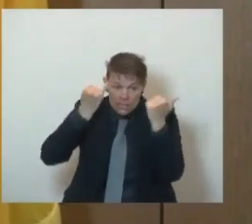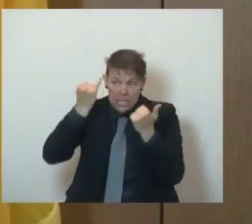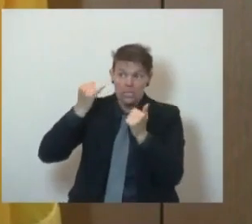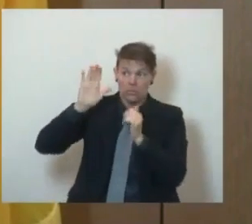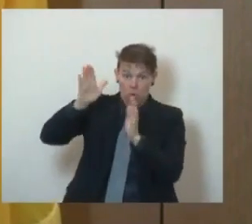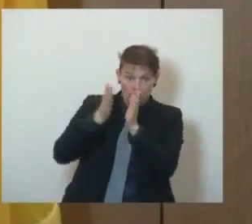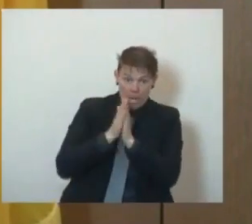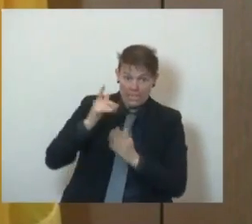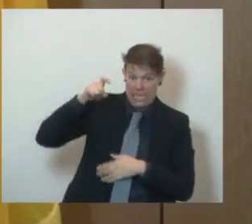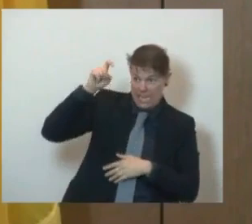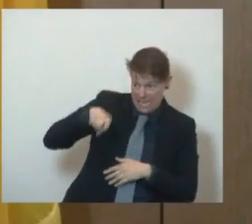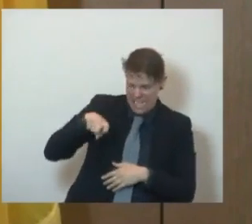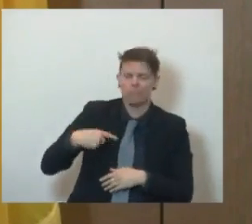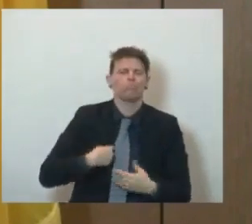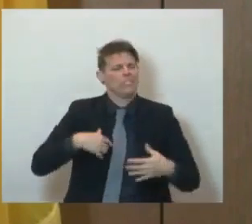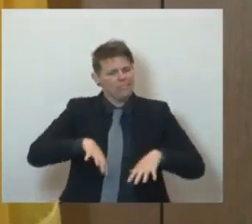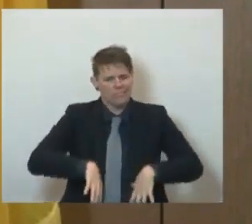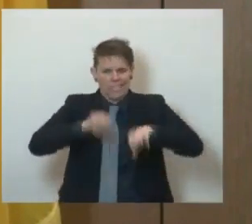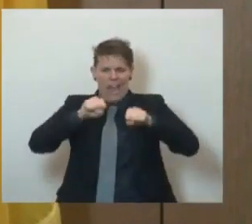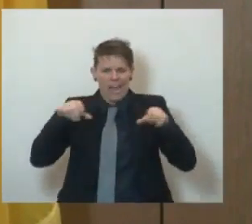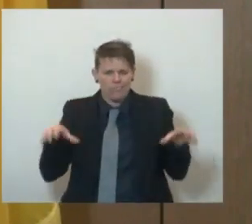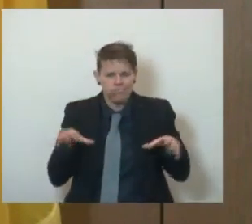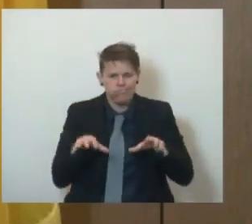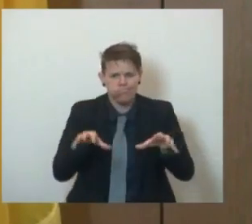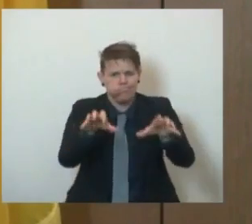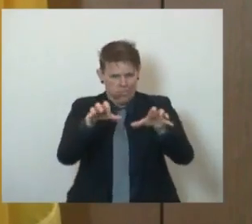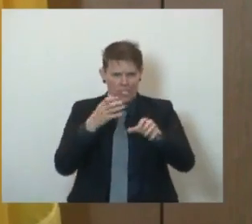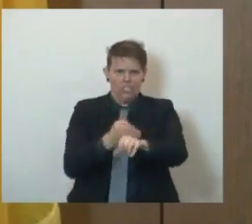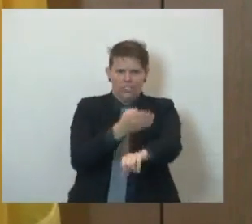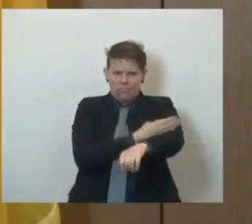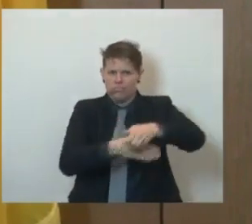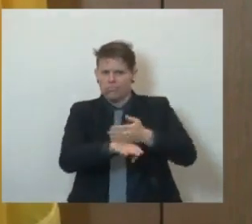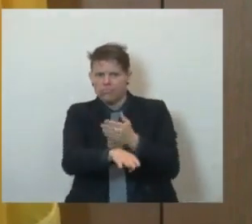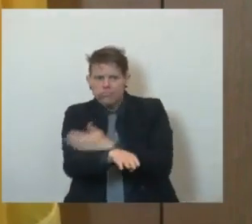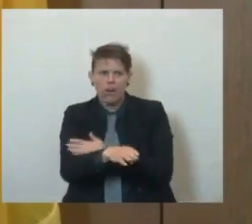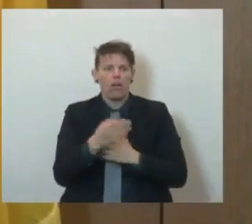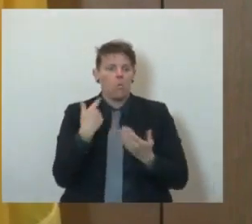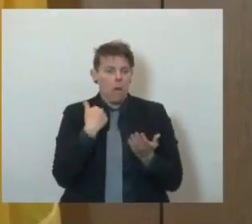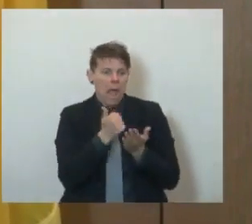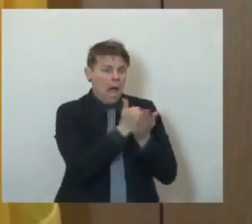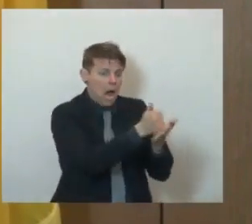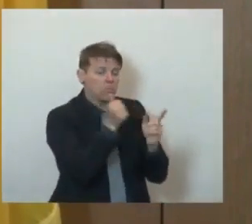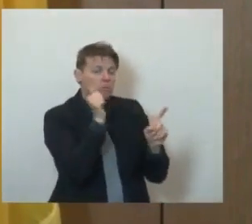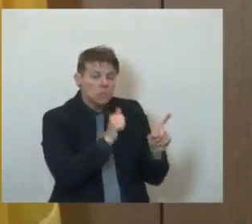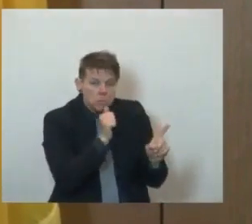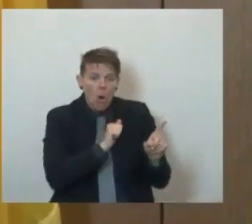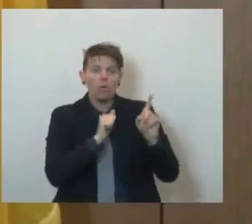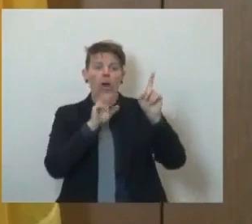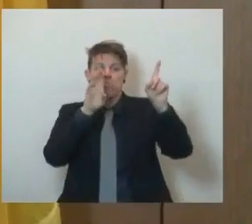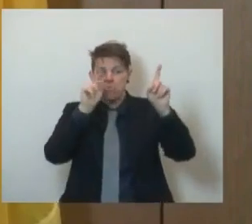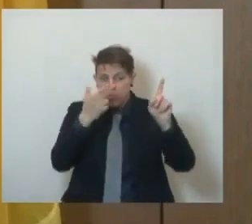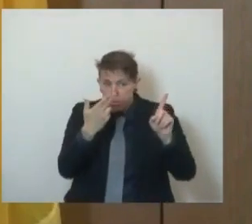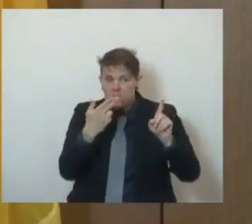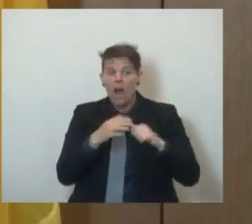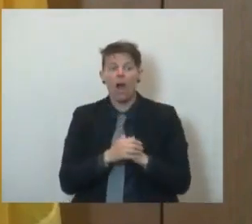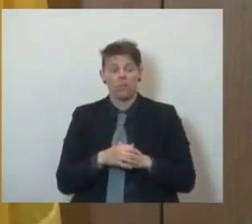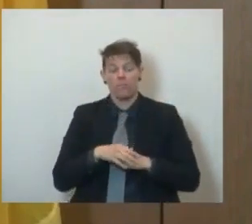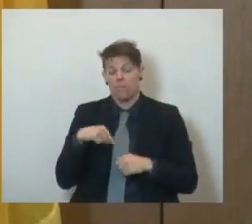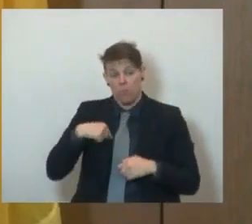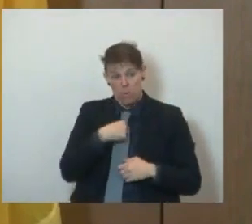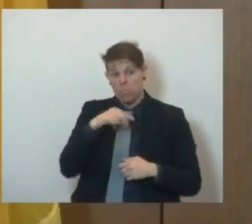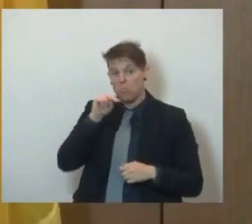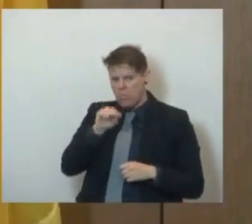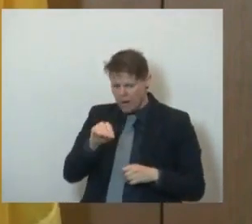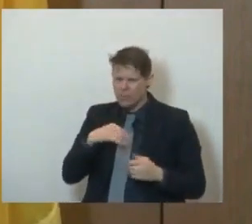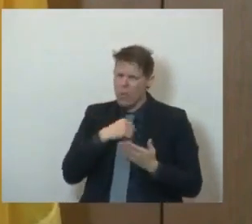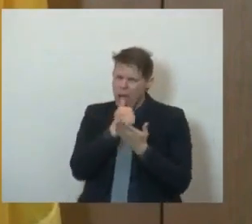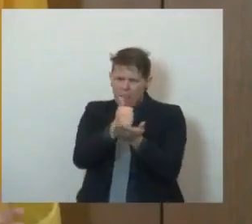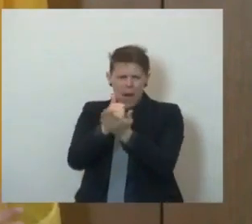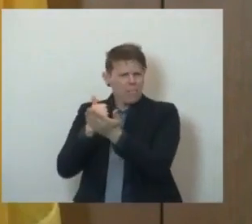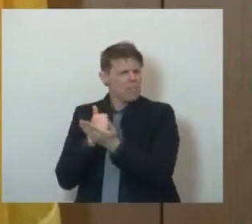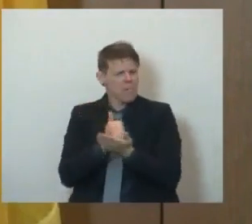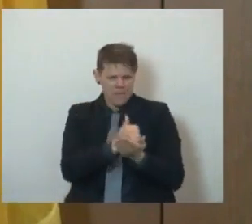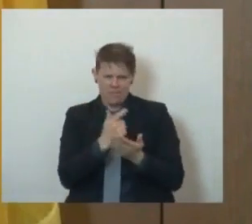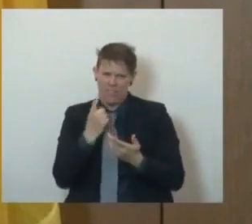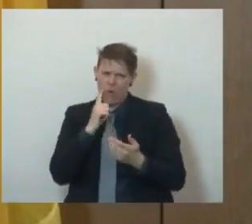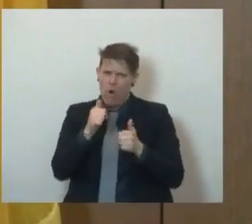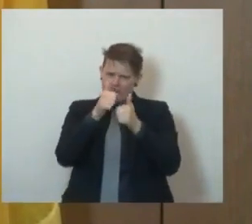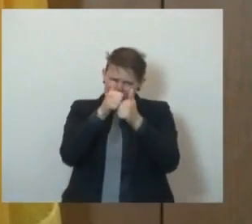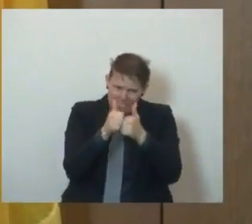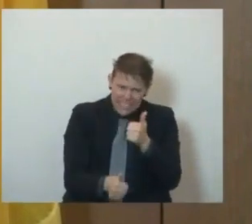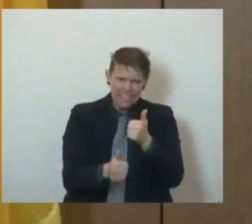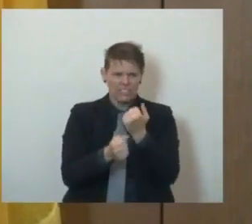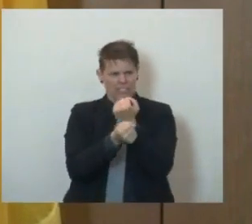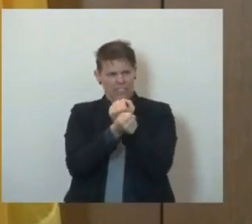TO ACTING ON THE RECOMMENDATIONS AND REQUEST FROM THE NAVAJO NATION AND TO TRANSLATE THAT PRODUCTIVE EFFORT TO THE OTHER STATES, UTAH AND ARIZONA AND FOR ALL NEW MEXICANS.